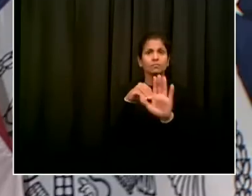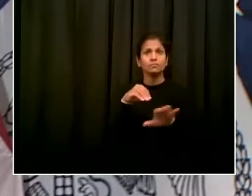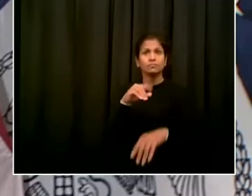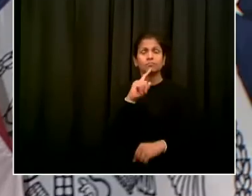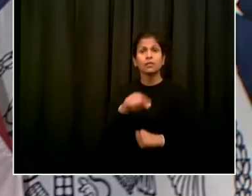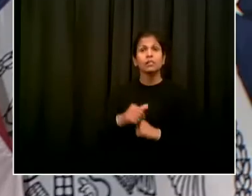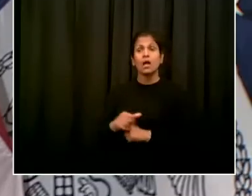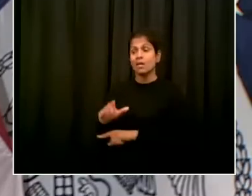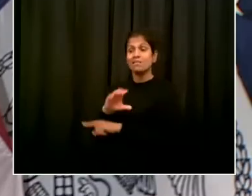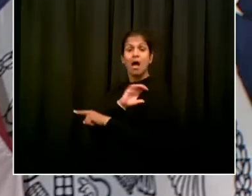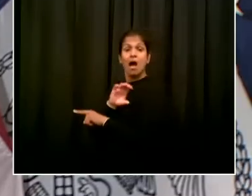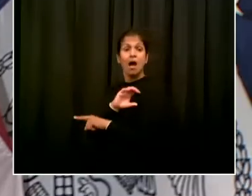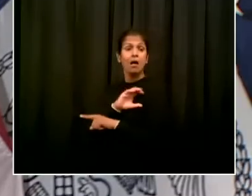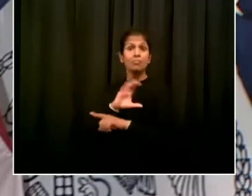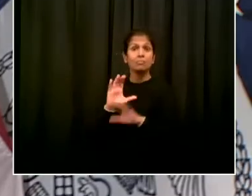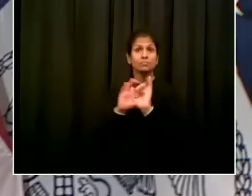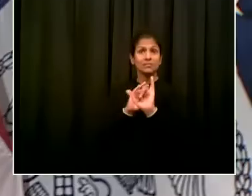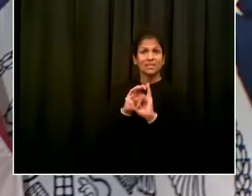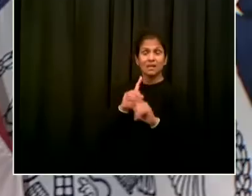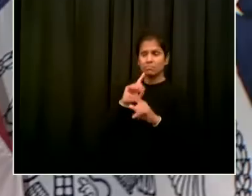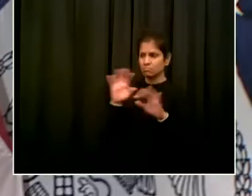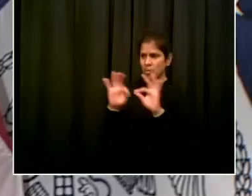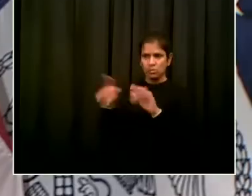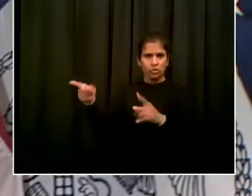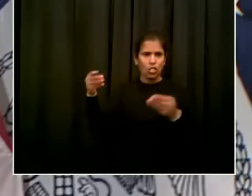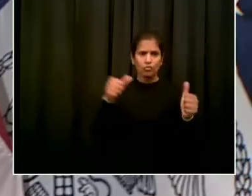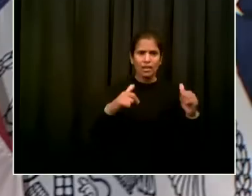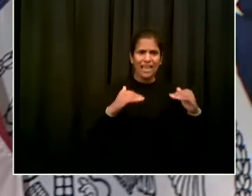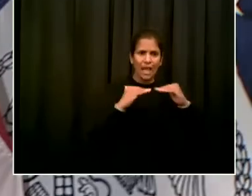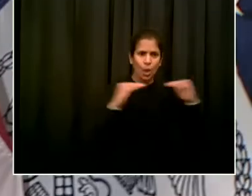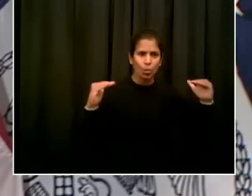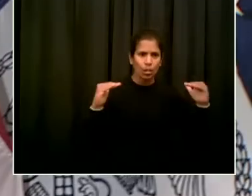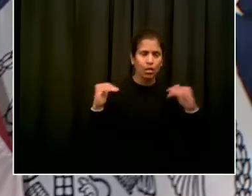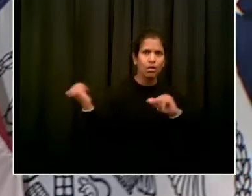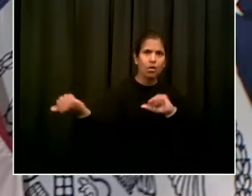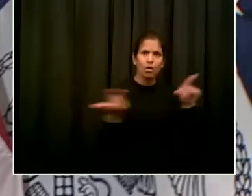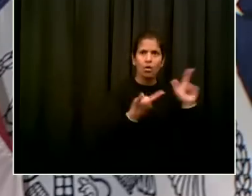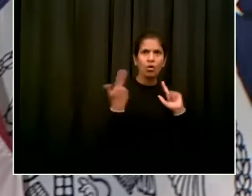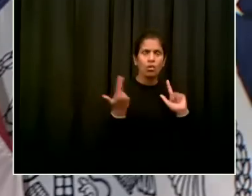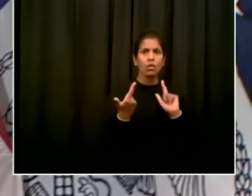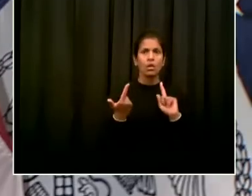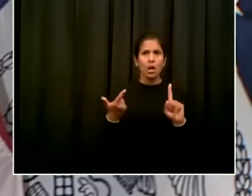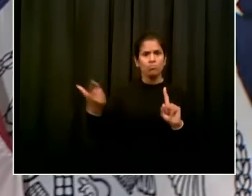A LOT T F OCHANGE IN T THE CULU THAT WE ARE WORKING ON. I THINK